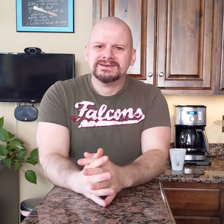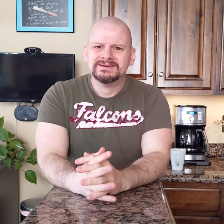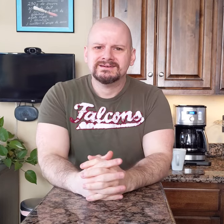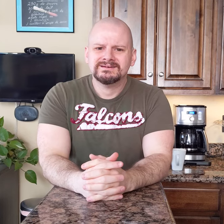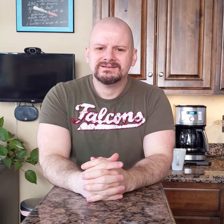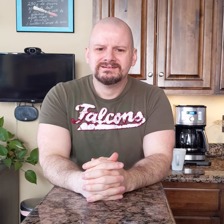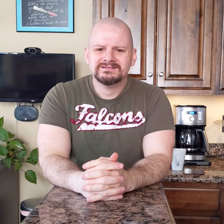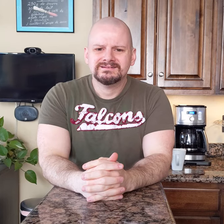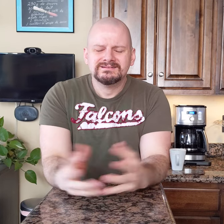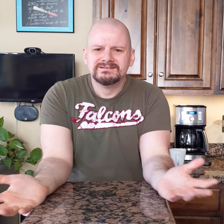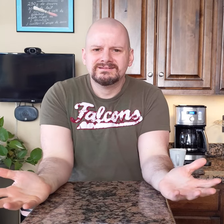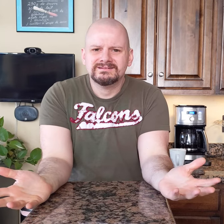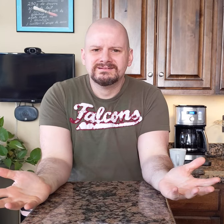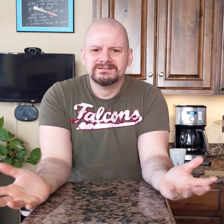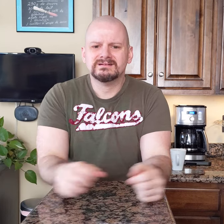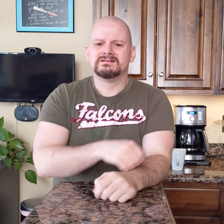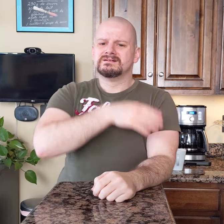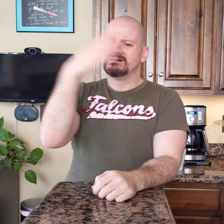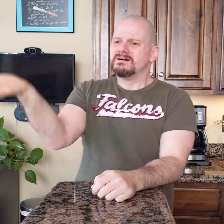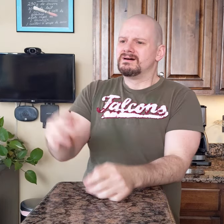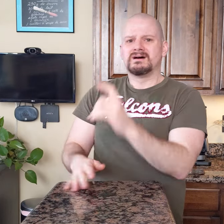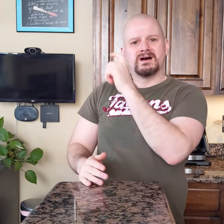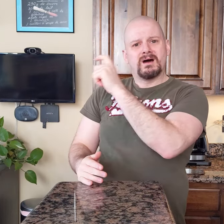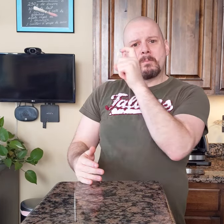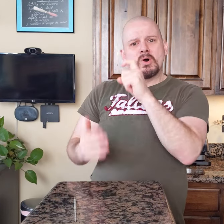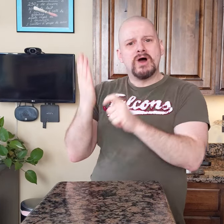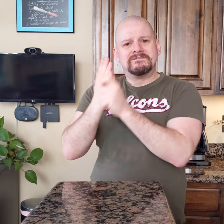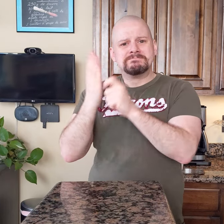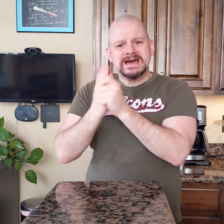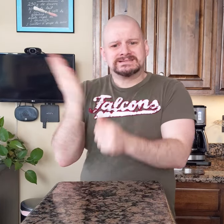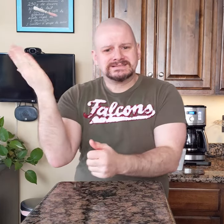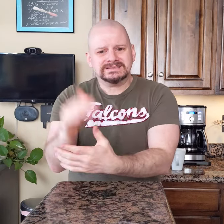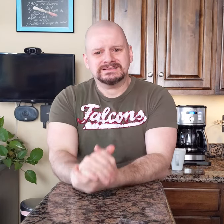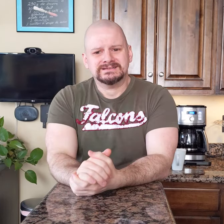Now, the pornographic magazines...